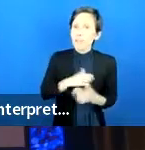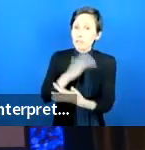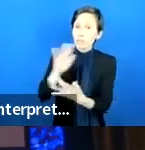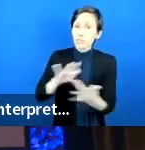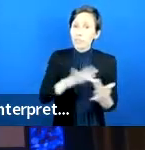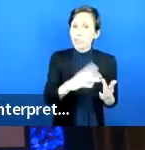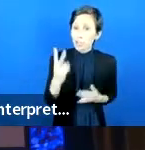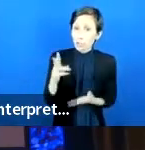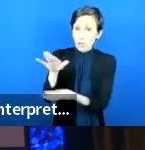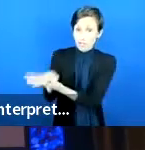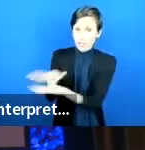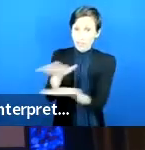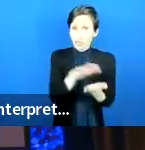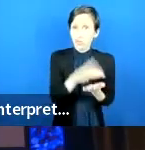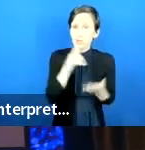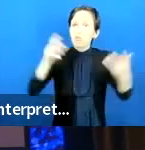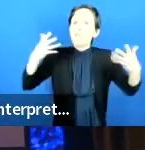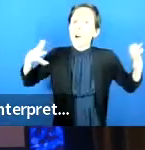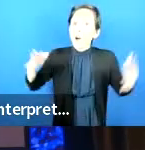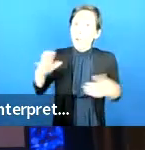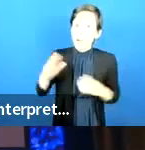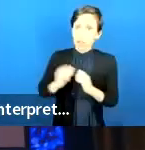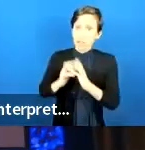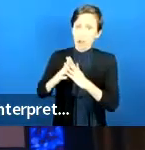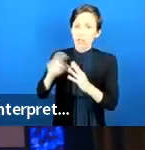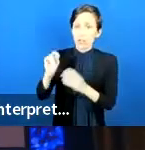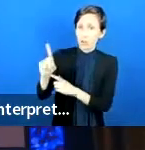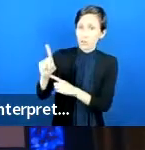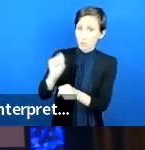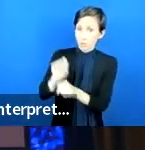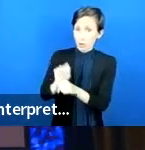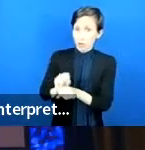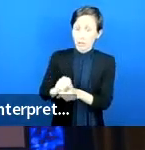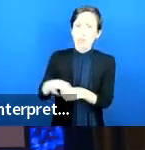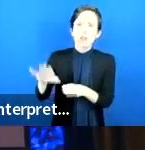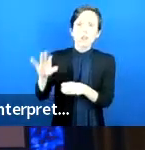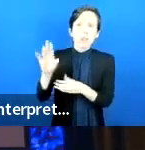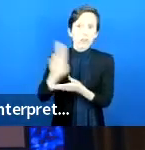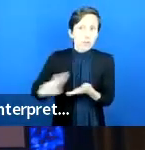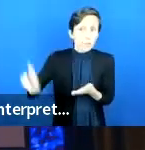that had already launched Neurodiversity work that would be the University of Melbourne.